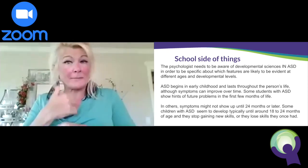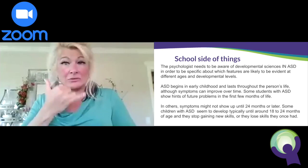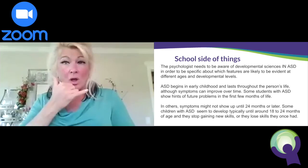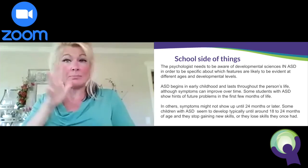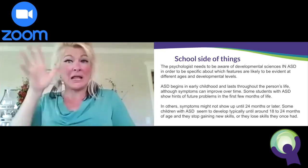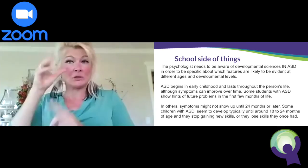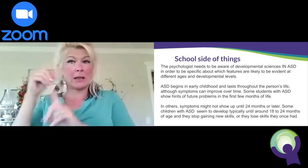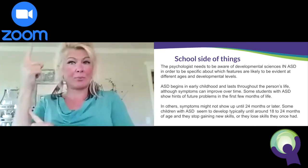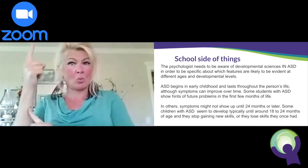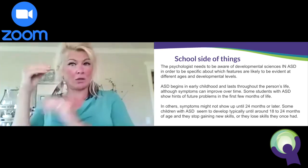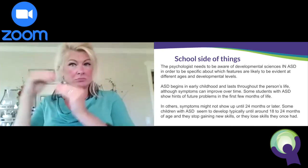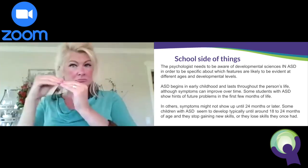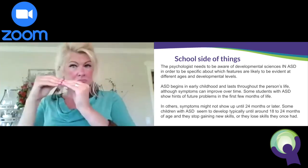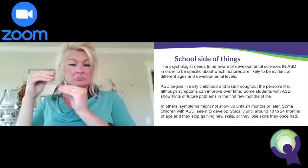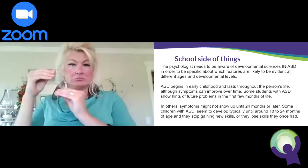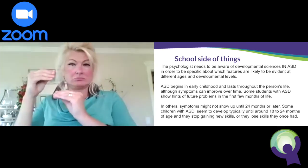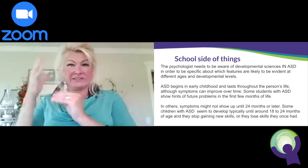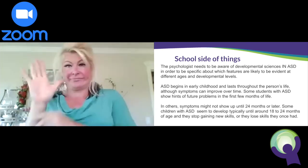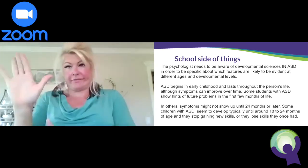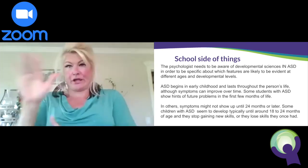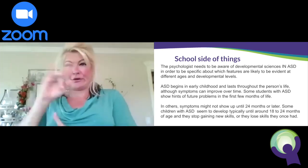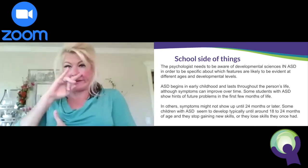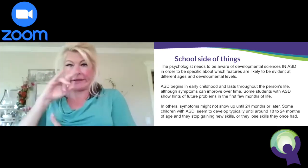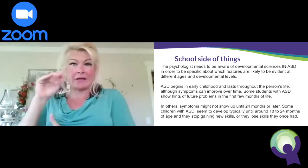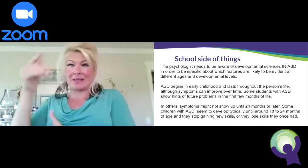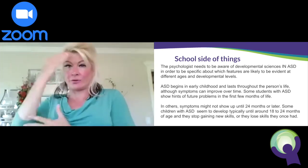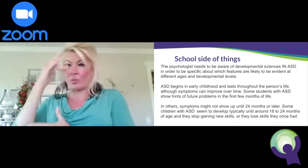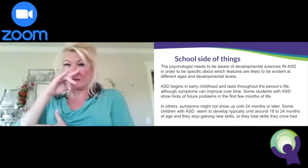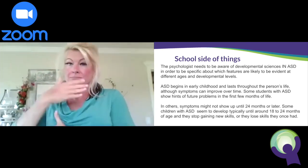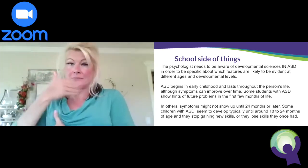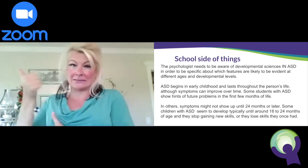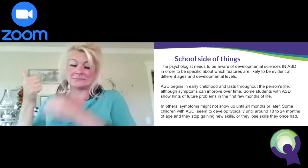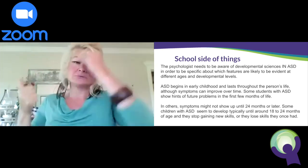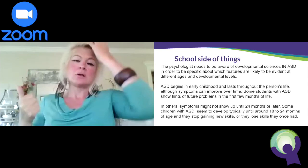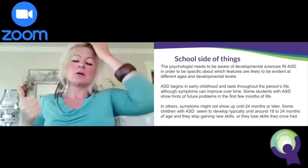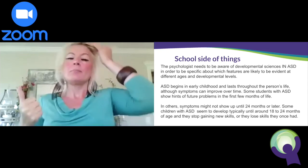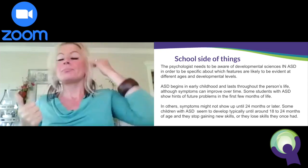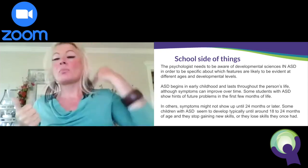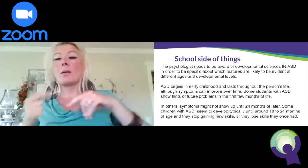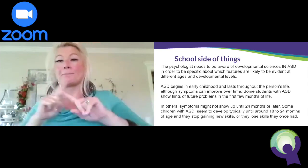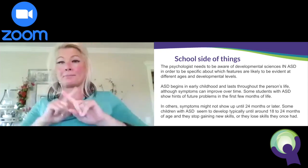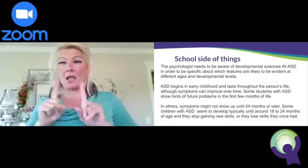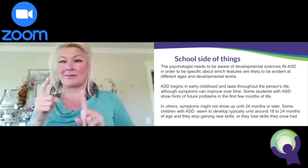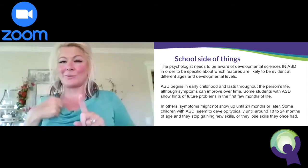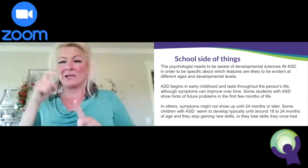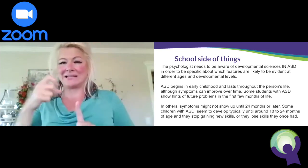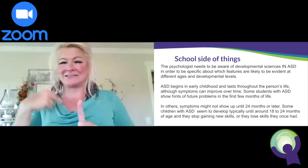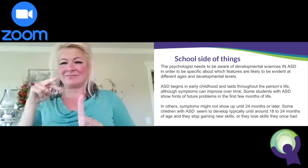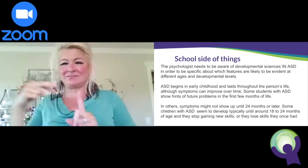different perspectives and don't get me wrong, parents are the number one expert in their children, they know what's best.